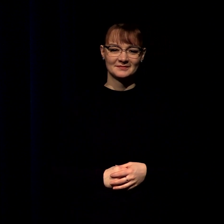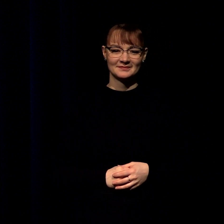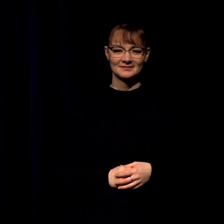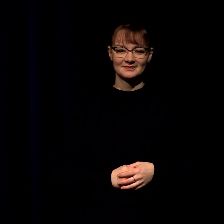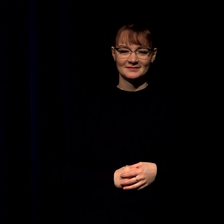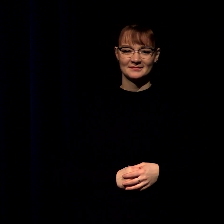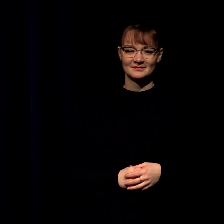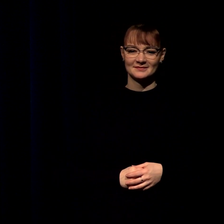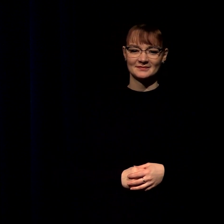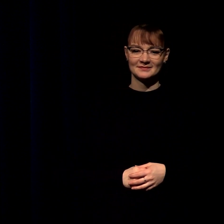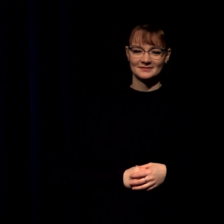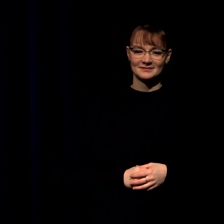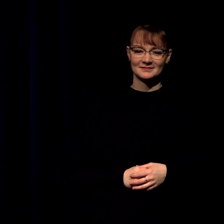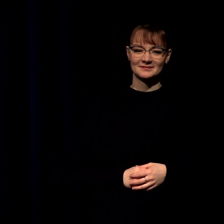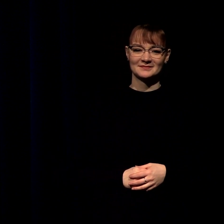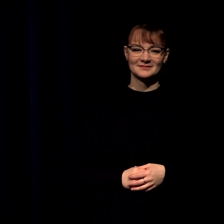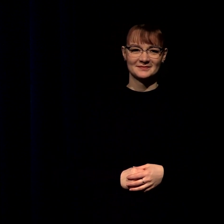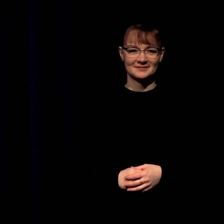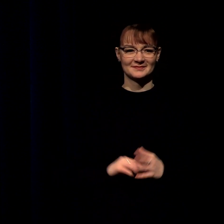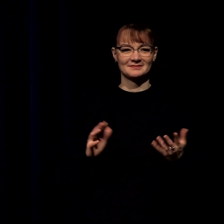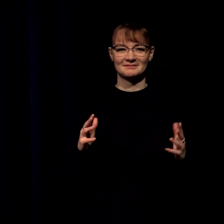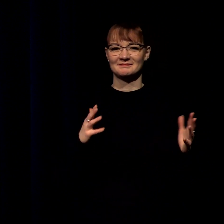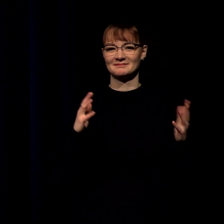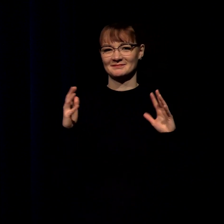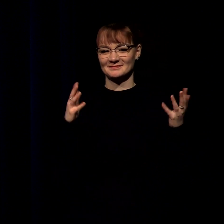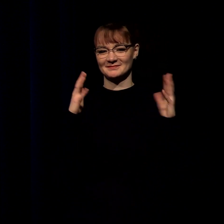some body to you.